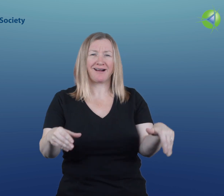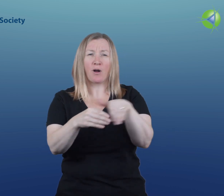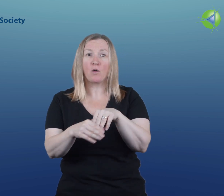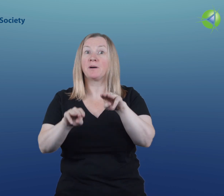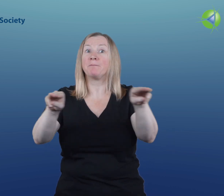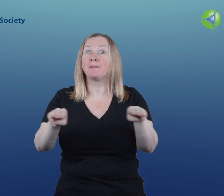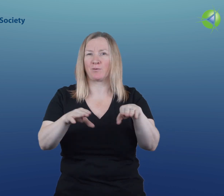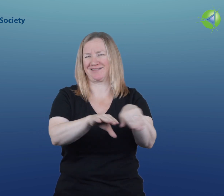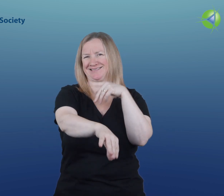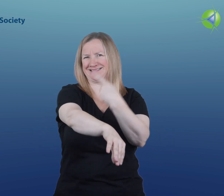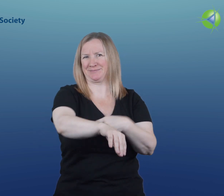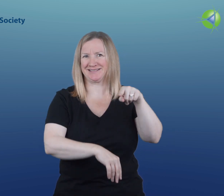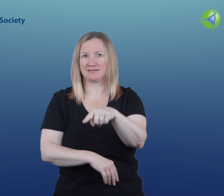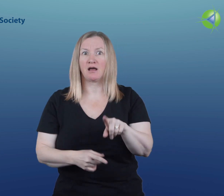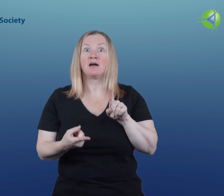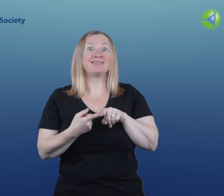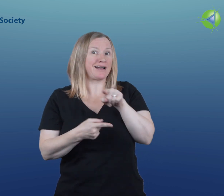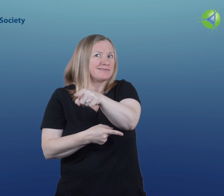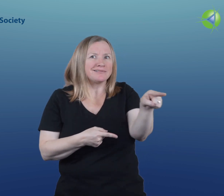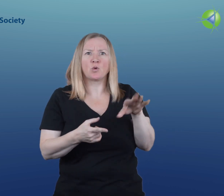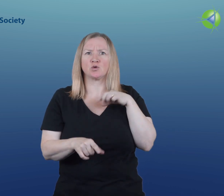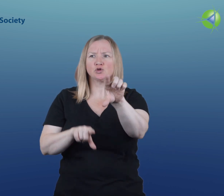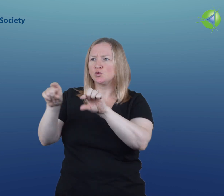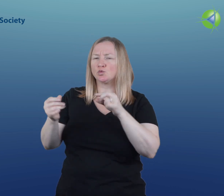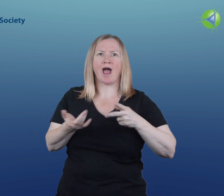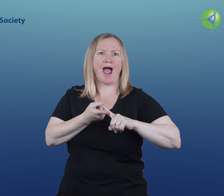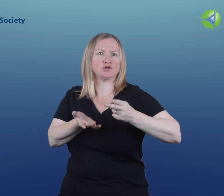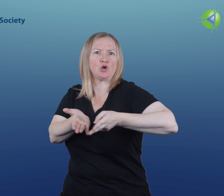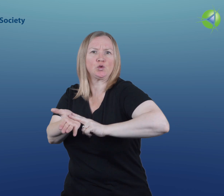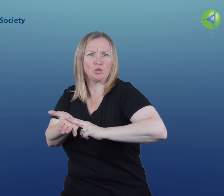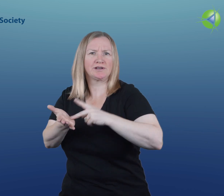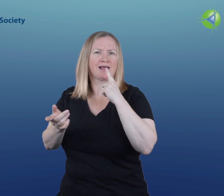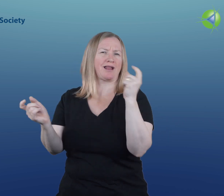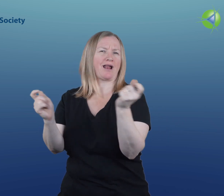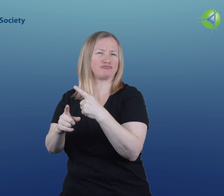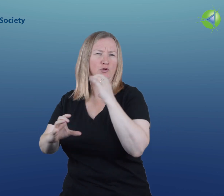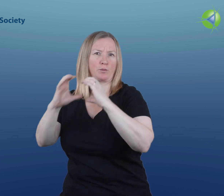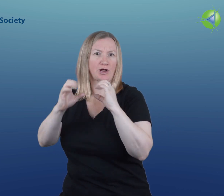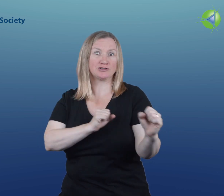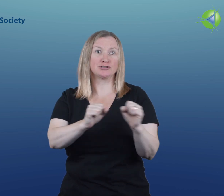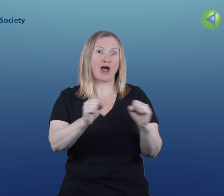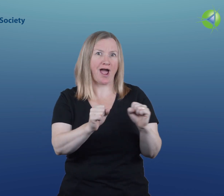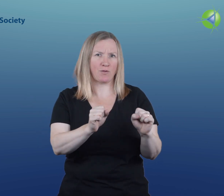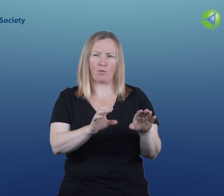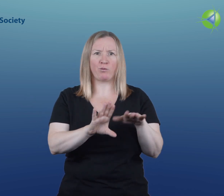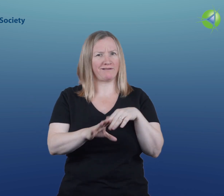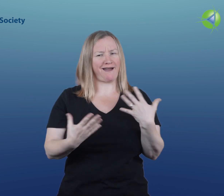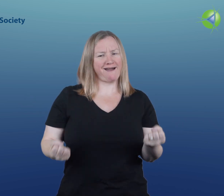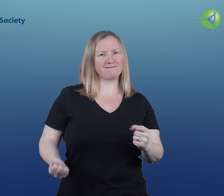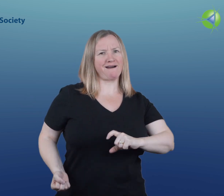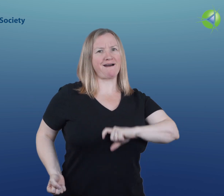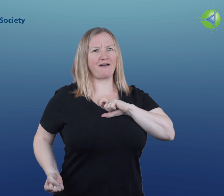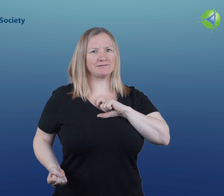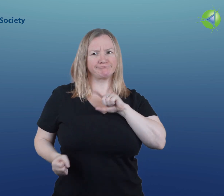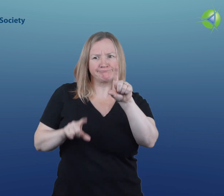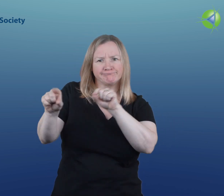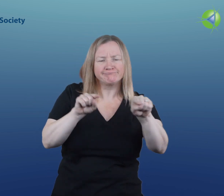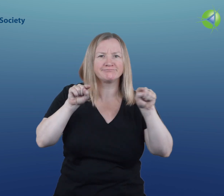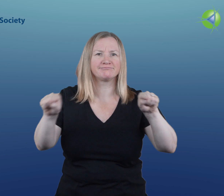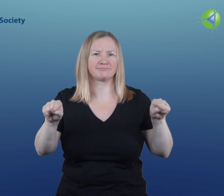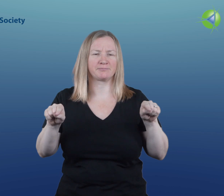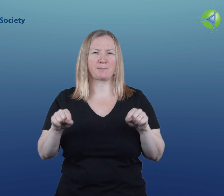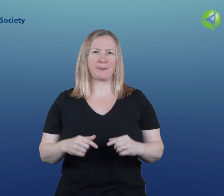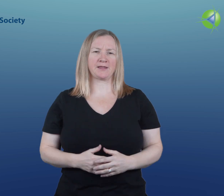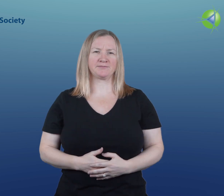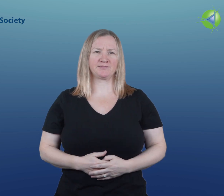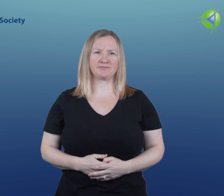including those with disabilities, to choose and use electronic communications services with confidence.